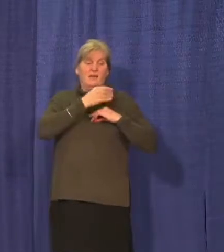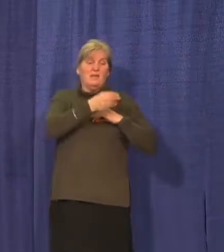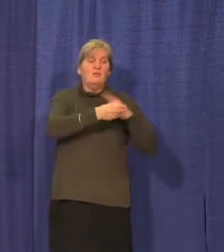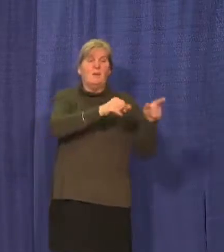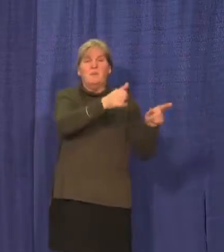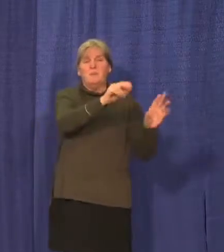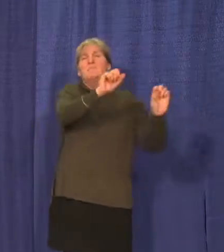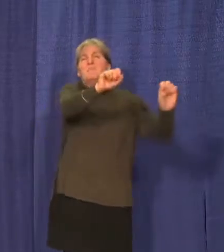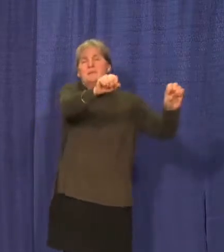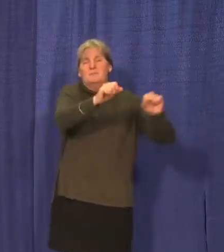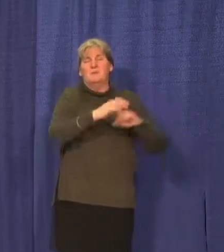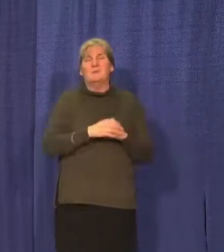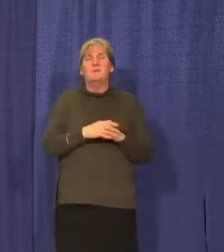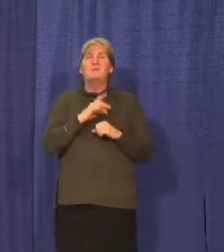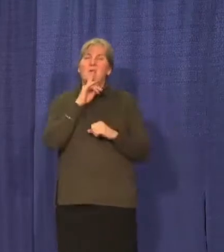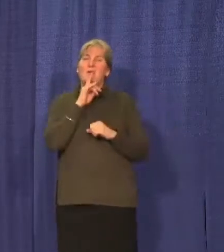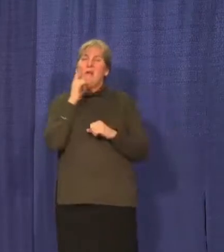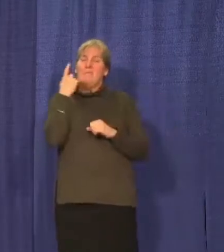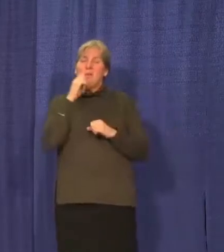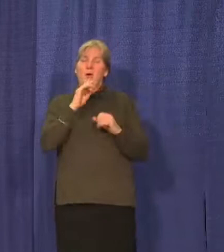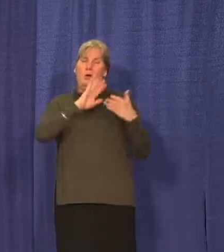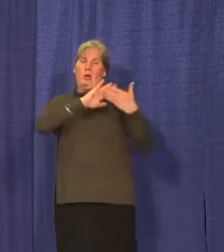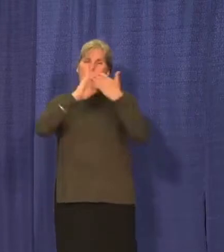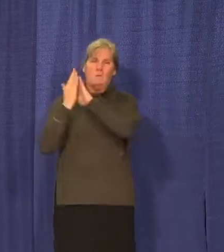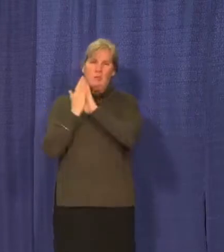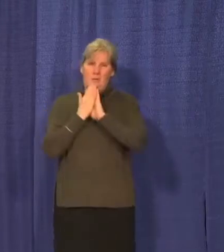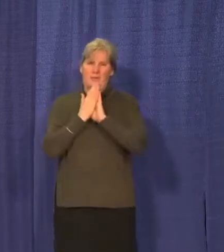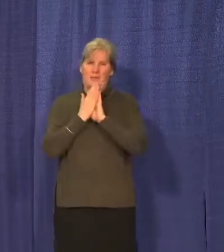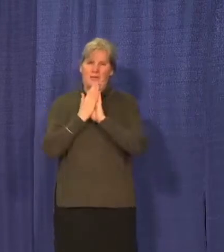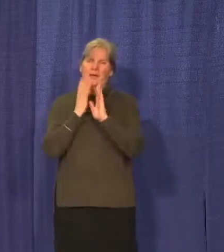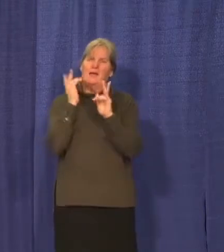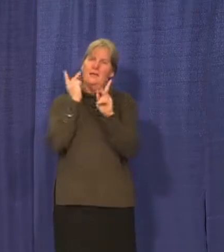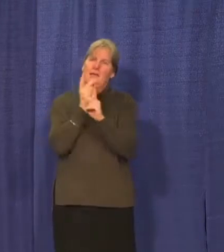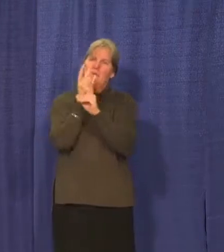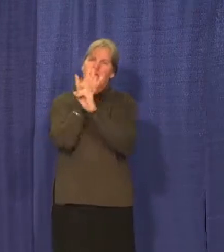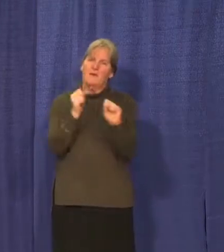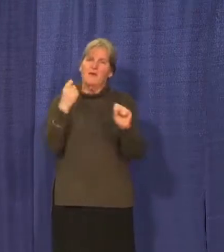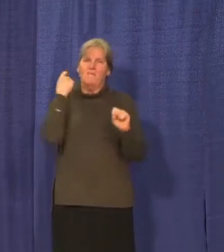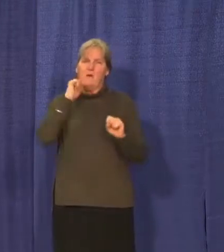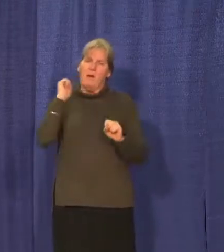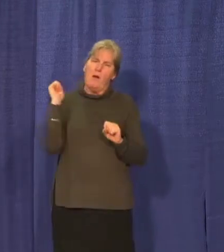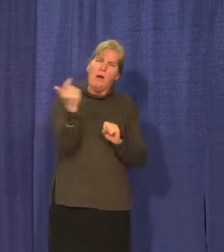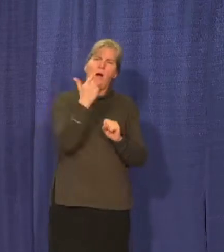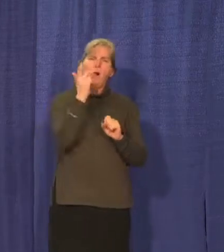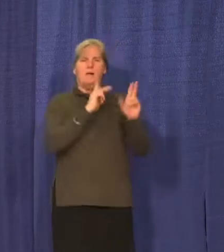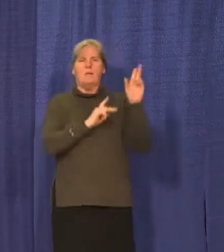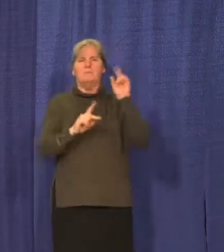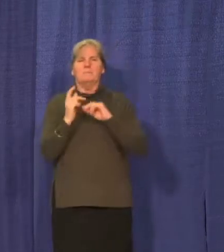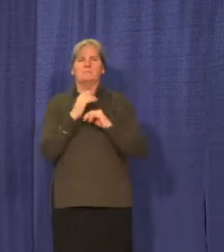So again, we do these measures for our community. Not as much is ourselves. Once we get vaccinated and get